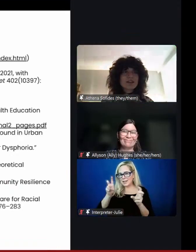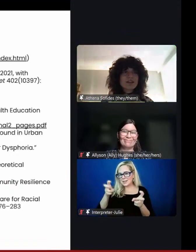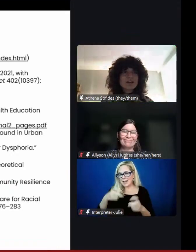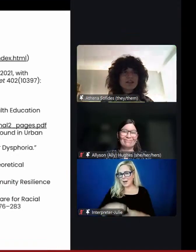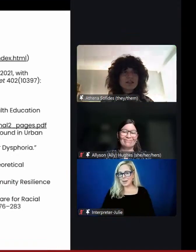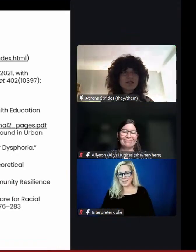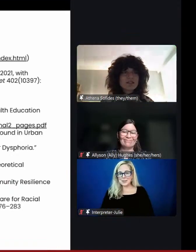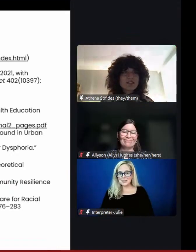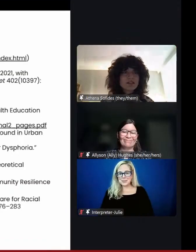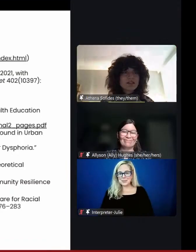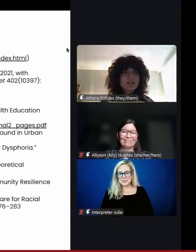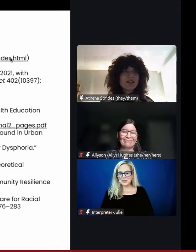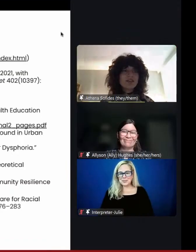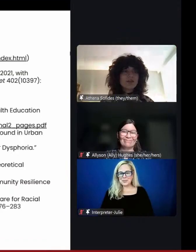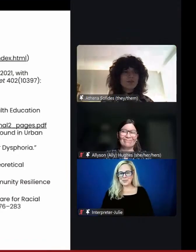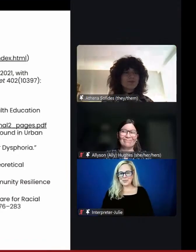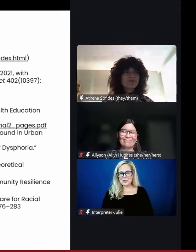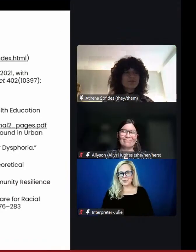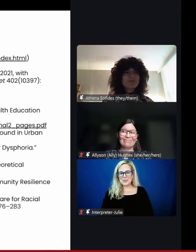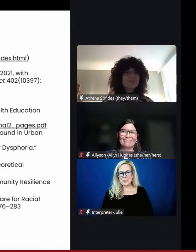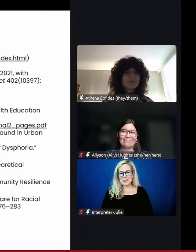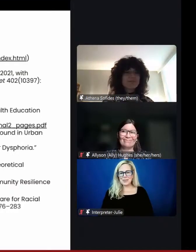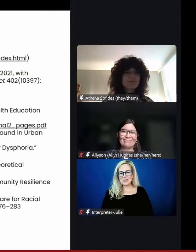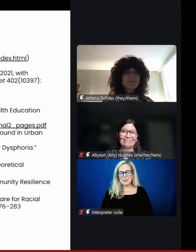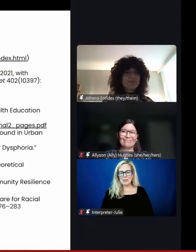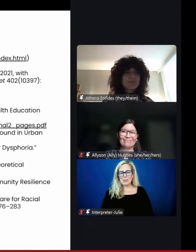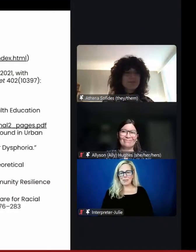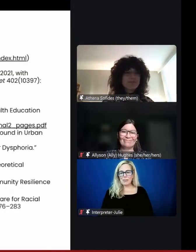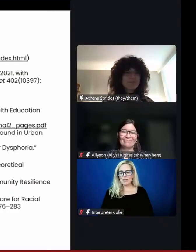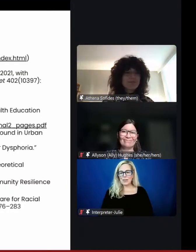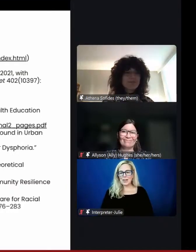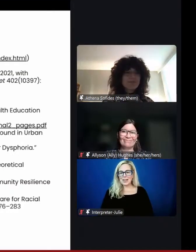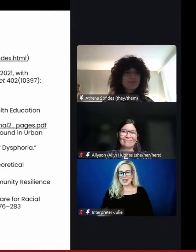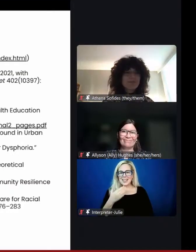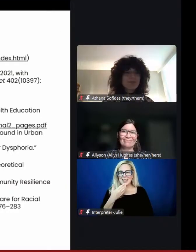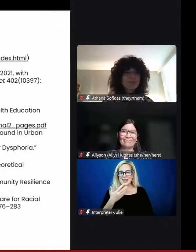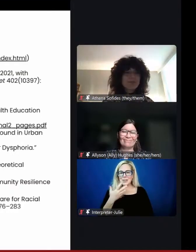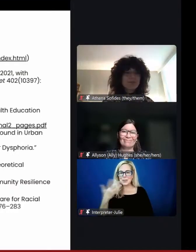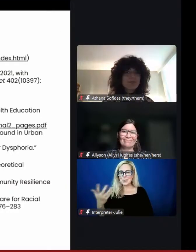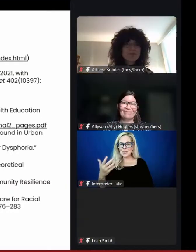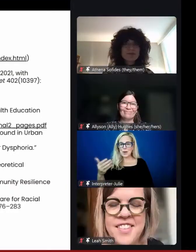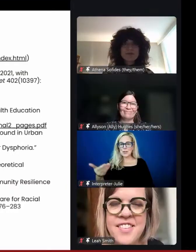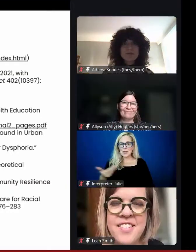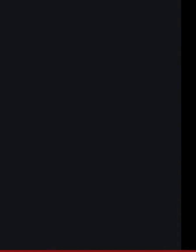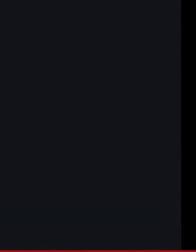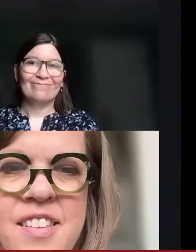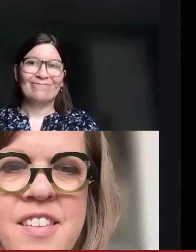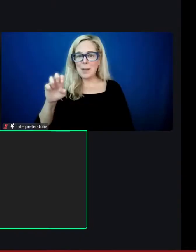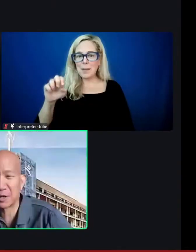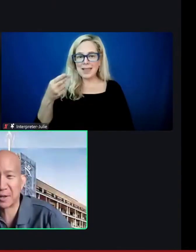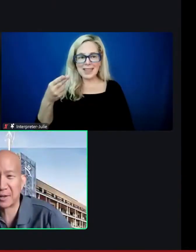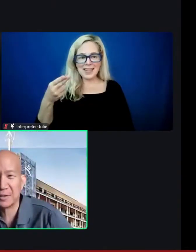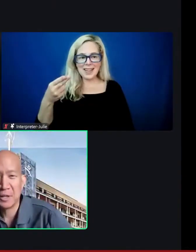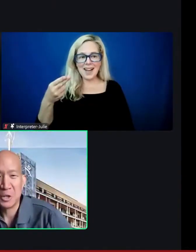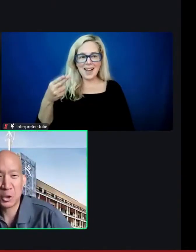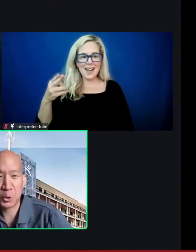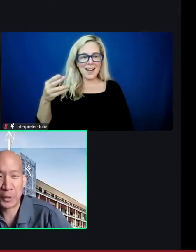Great. Thank you so much. Thank you. And we'll welcome back Leah to join in our discussion in our q